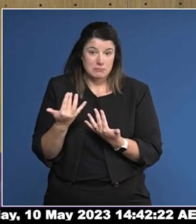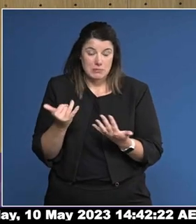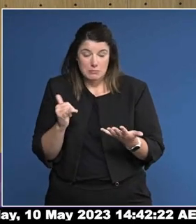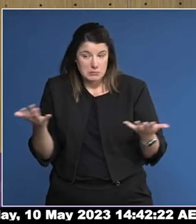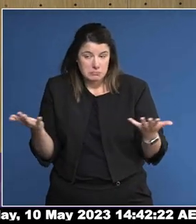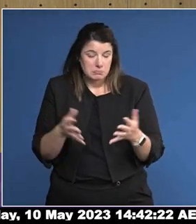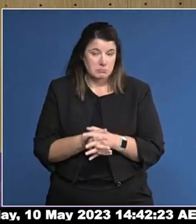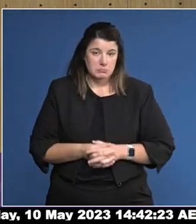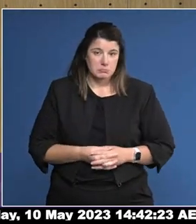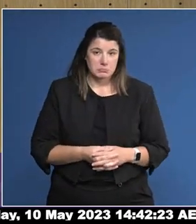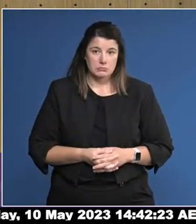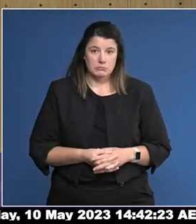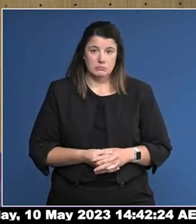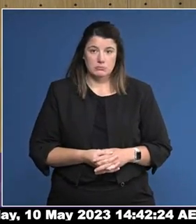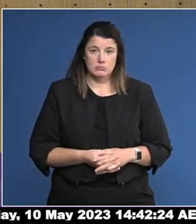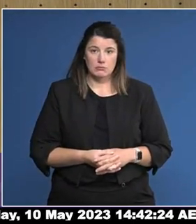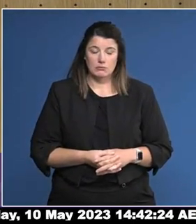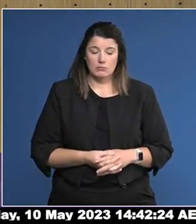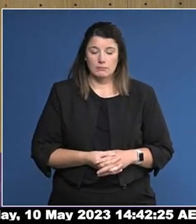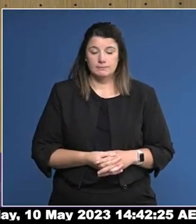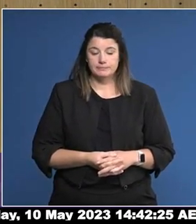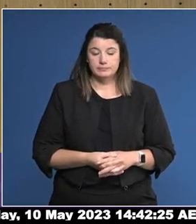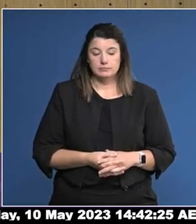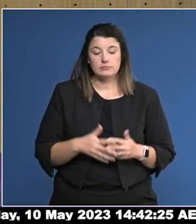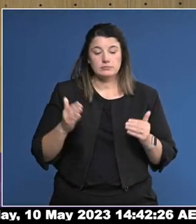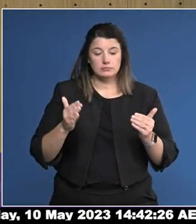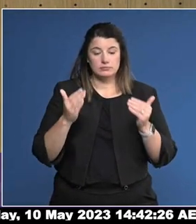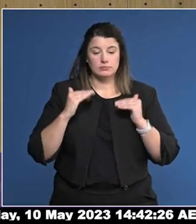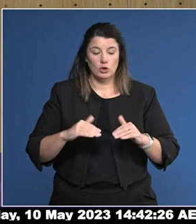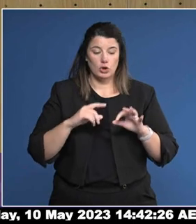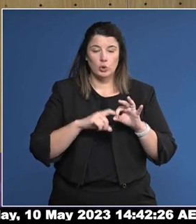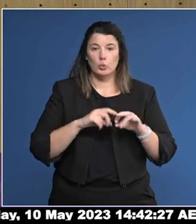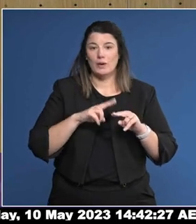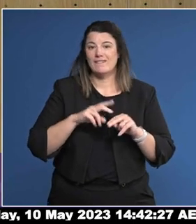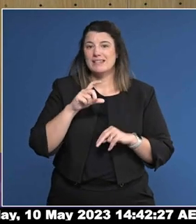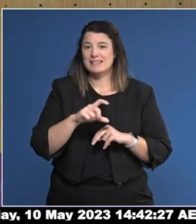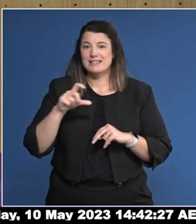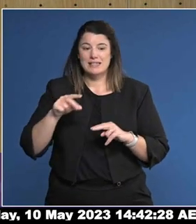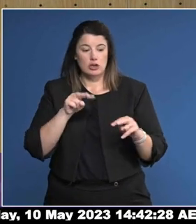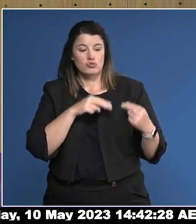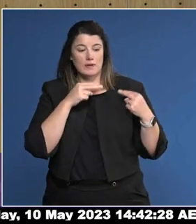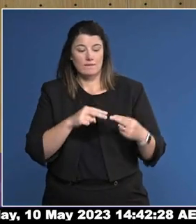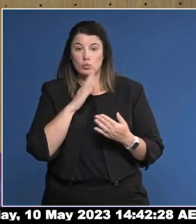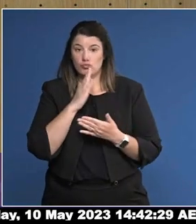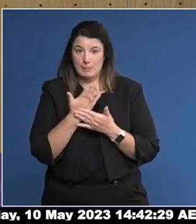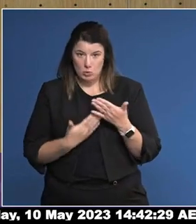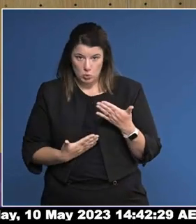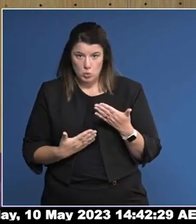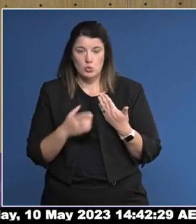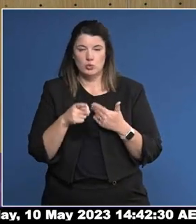So, next matter I want to ask you about is the QFCC review report. Yes. MS EASTMAN: And you've addressed this in your statement from